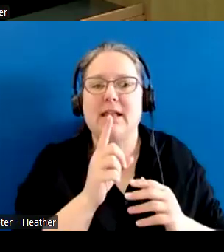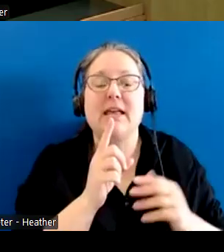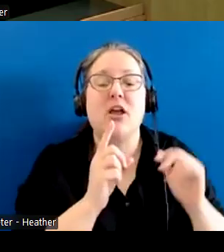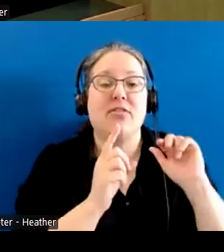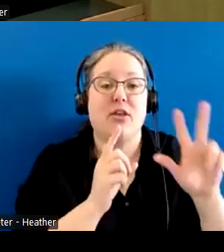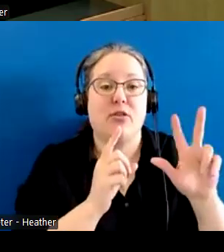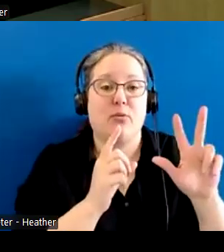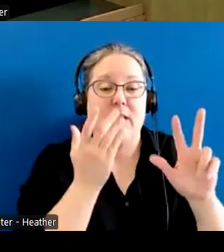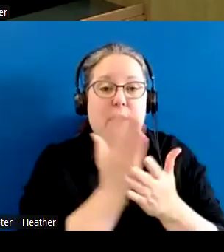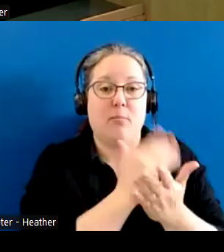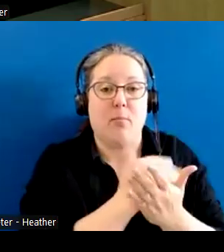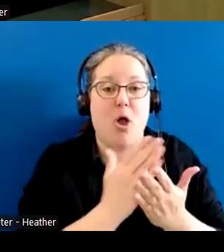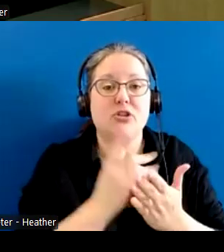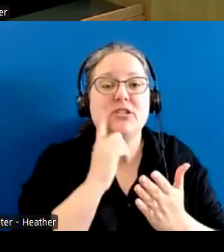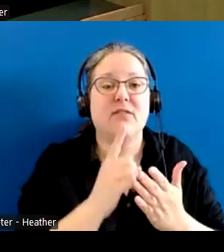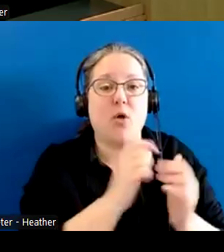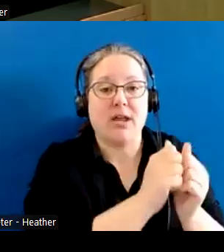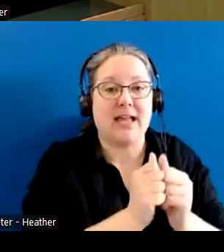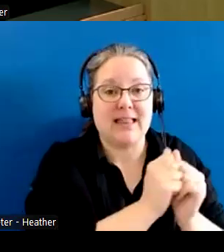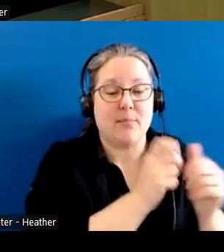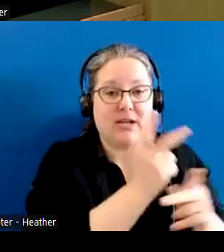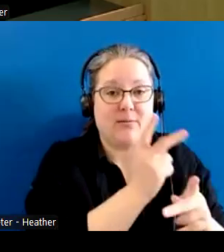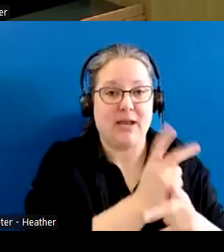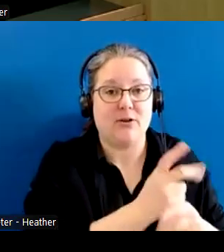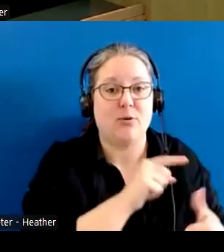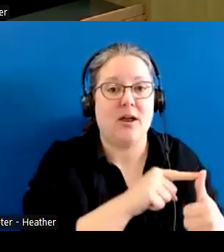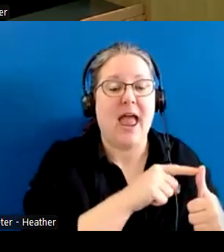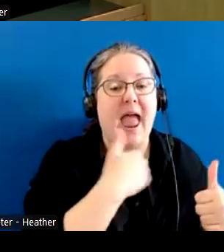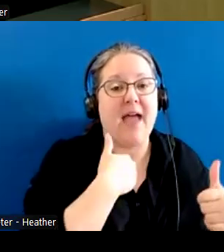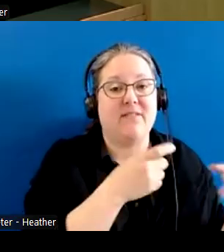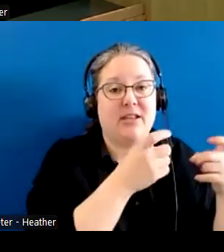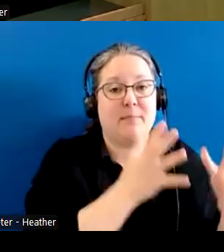there are three main ingredients of collaborative care. One of them is having a care manager and